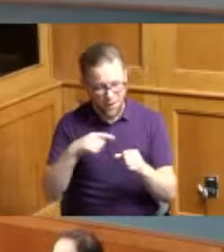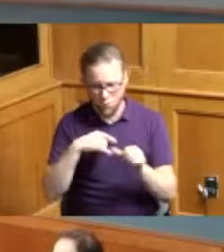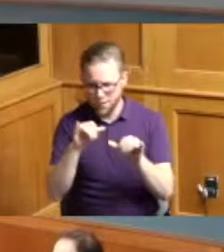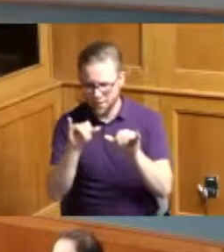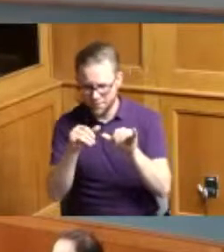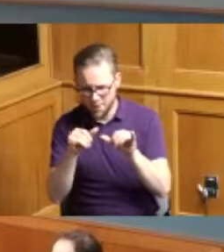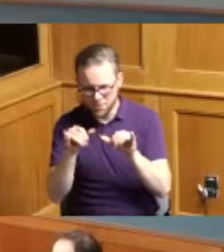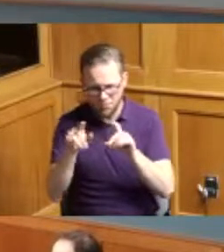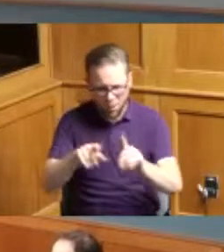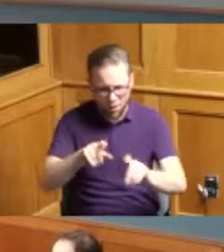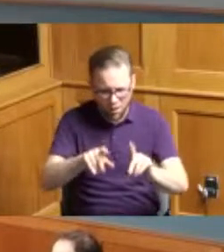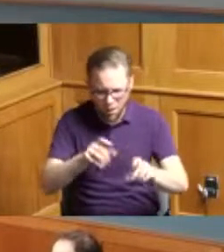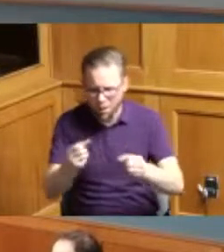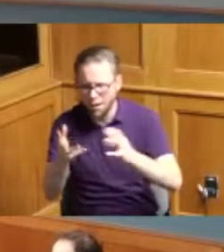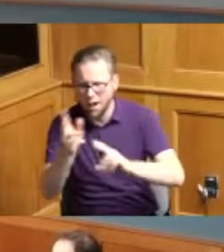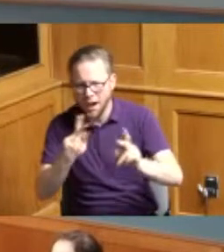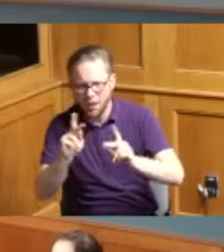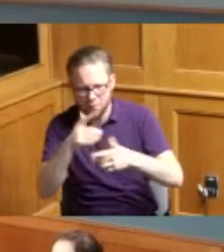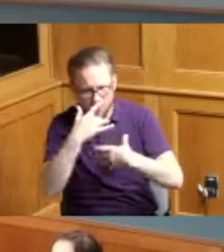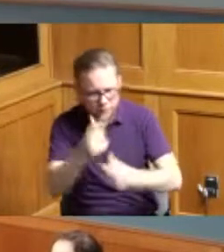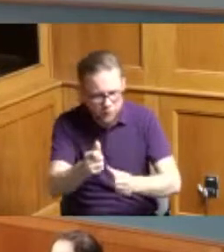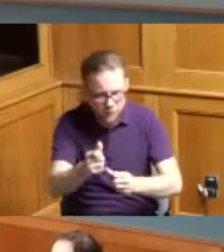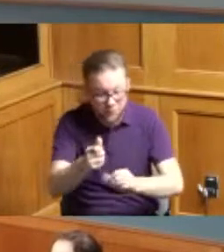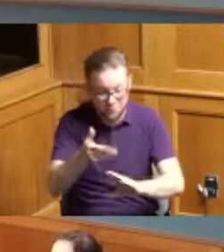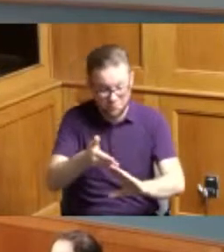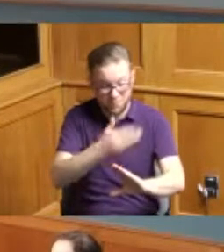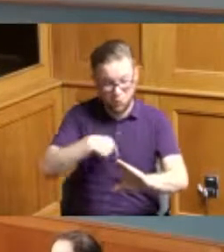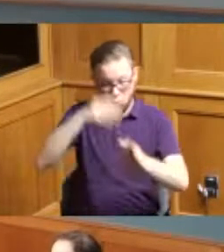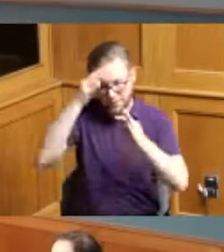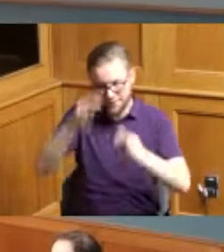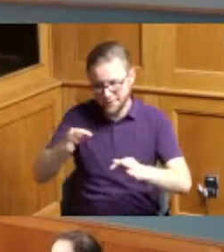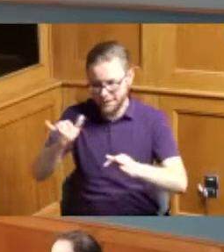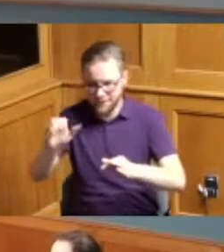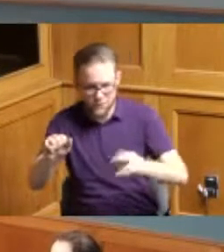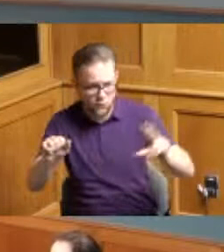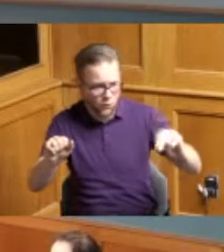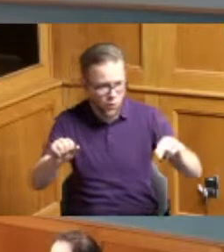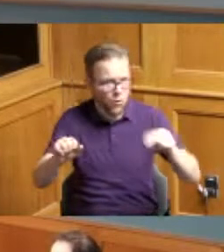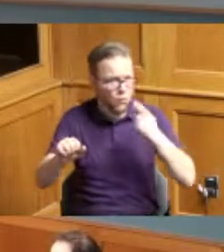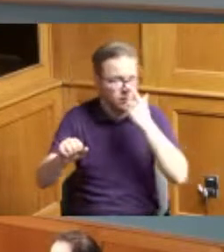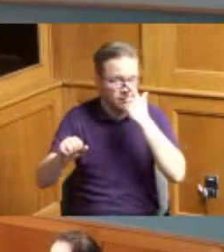to the final decision being made because I hear you saying it's we're a few days out from that